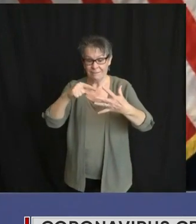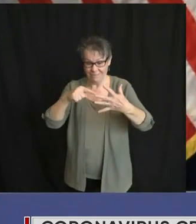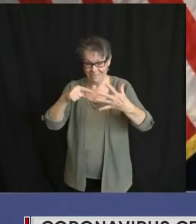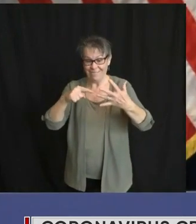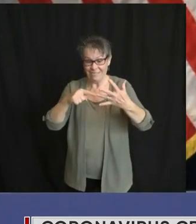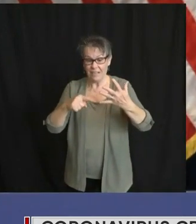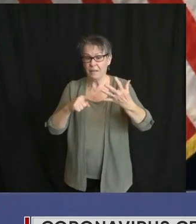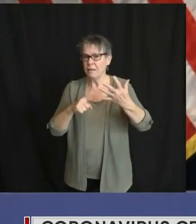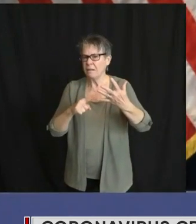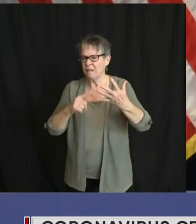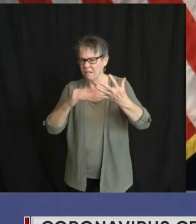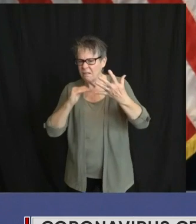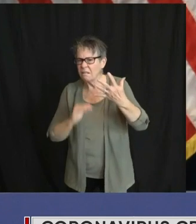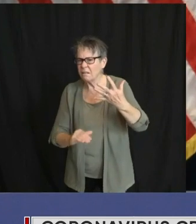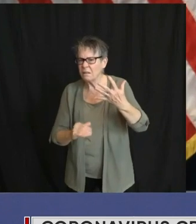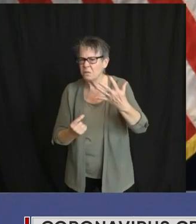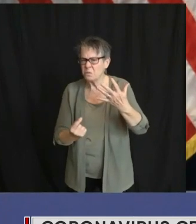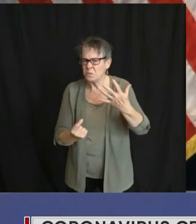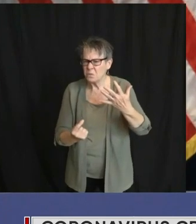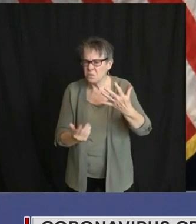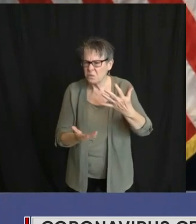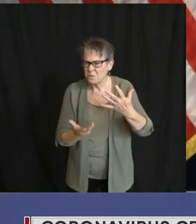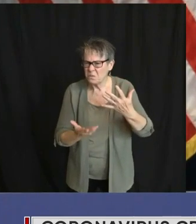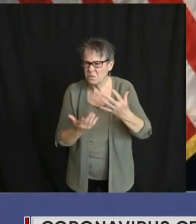NOT JUST YOUR ECONOMIC RECOVERY